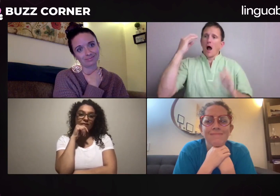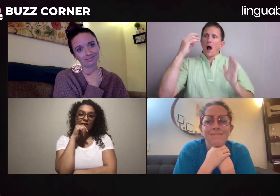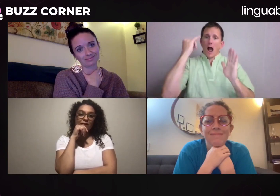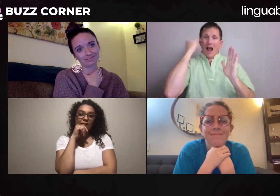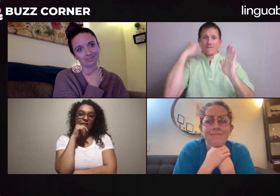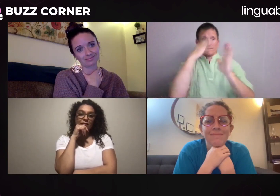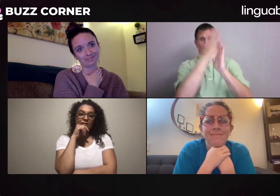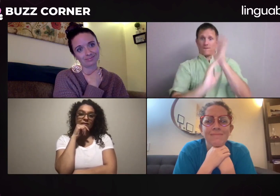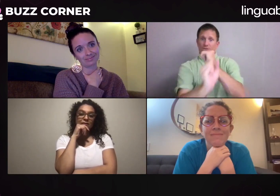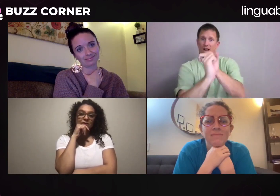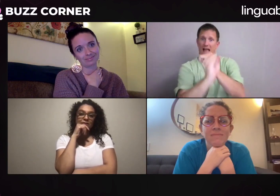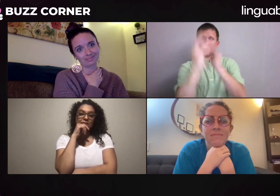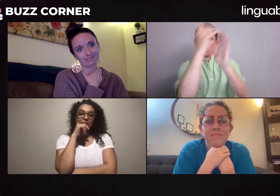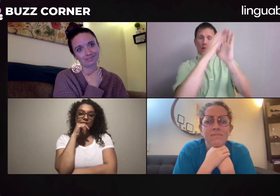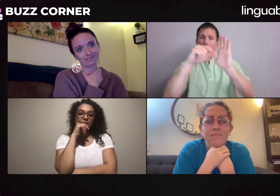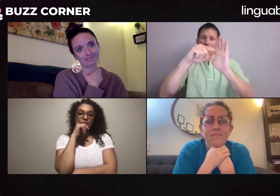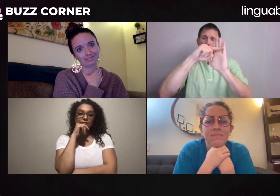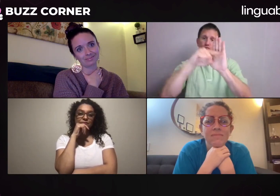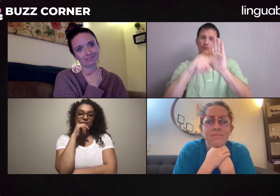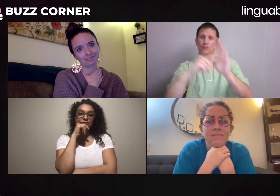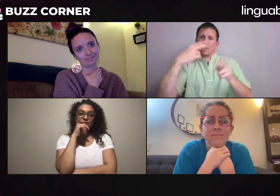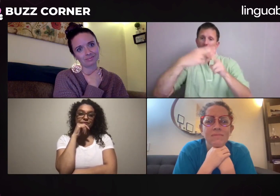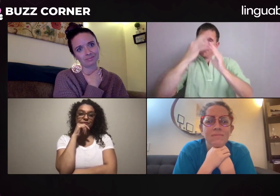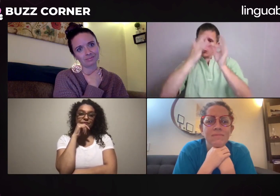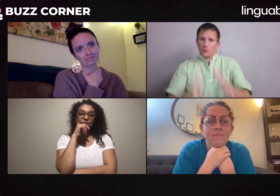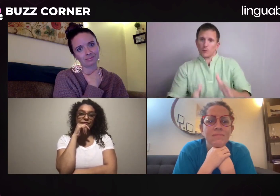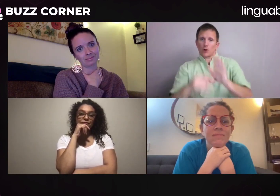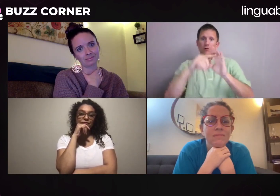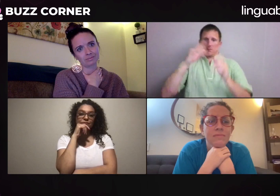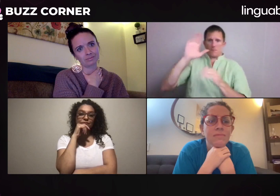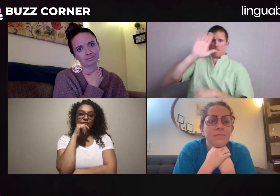If there's a flier and the name of the interpreters on the flier